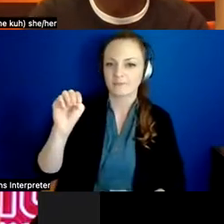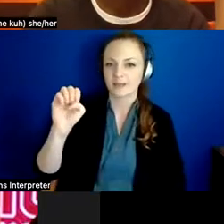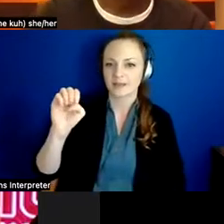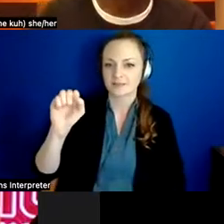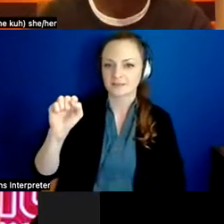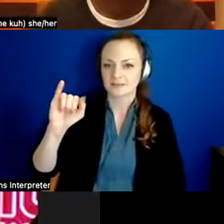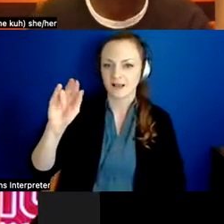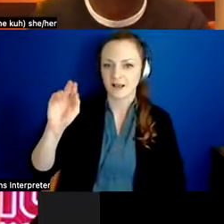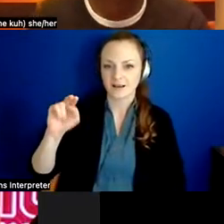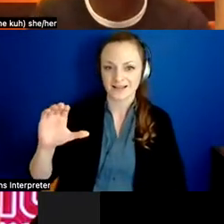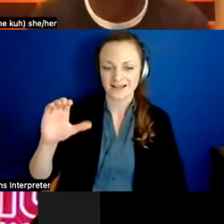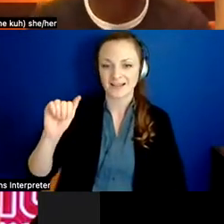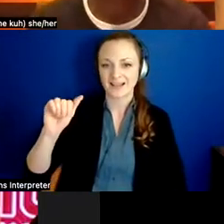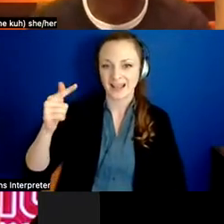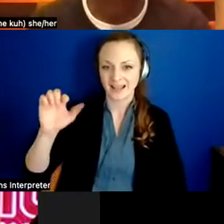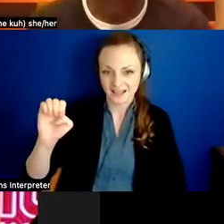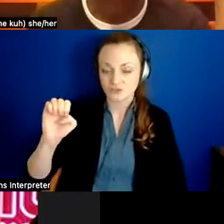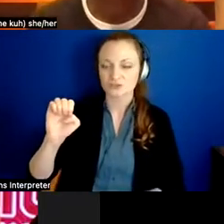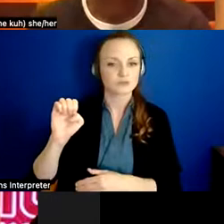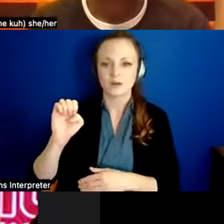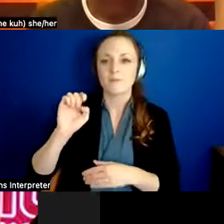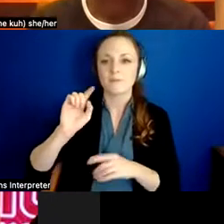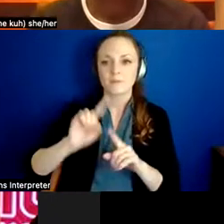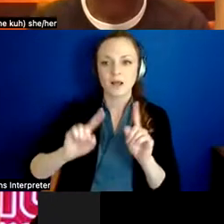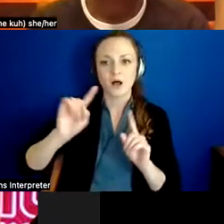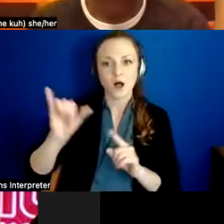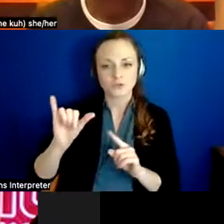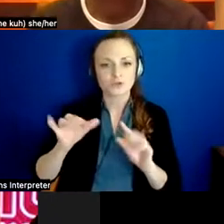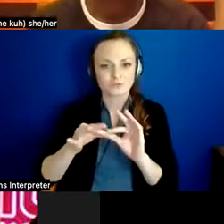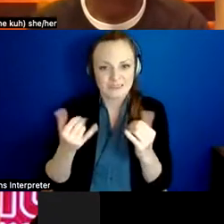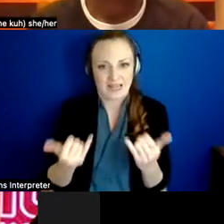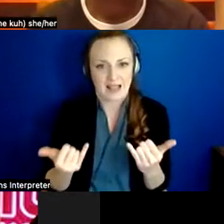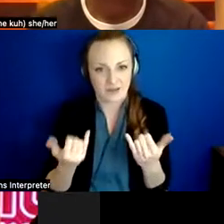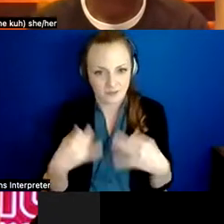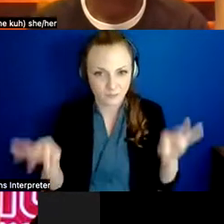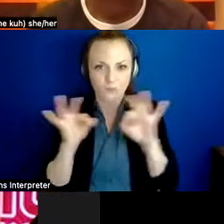very very often, as part of Jewish holidays there will be the idea of giving